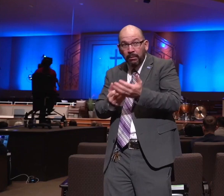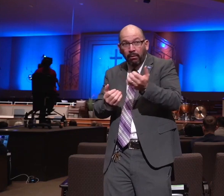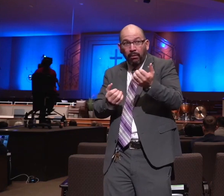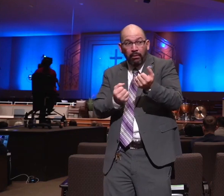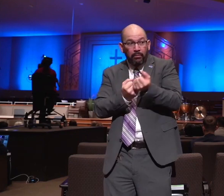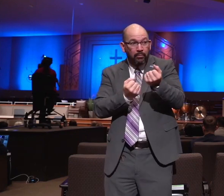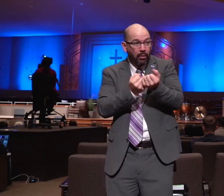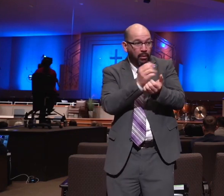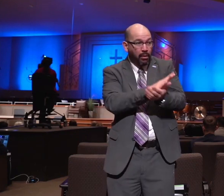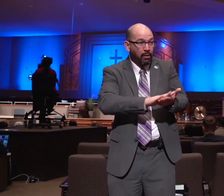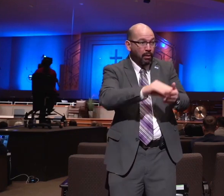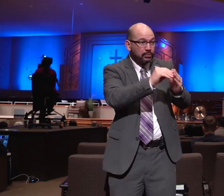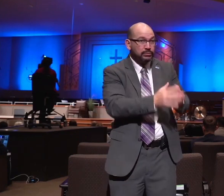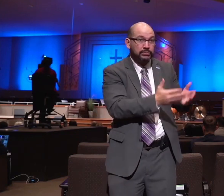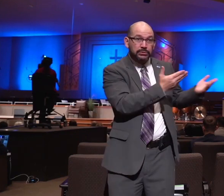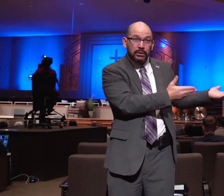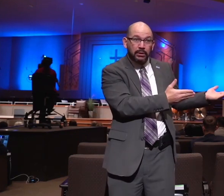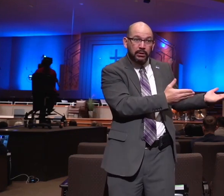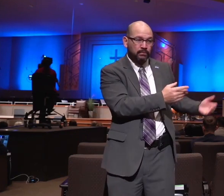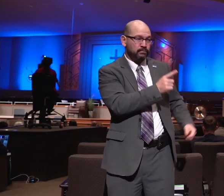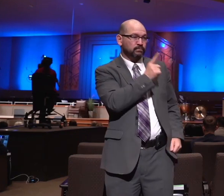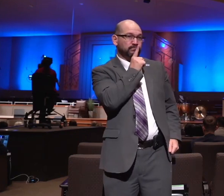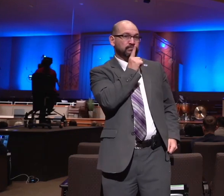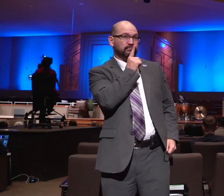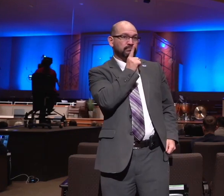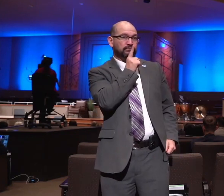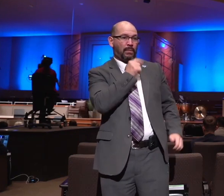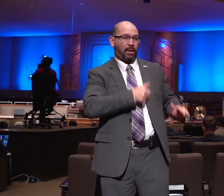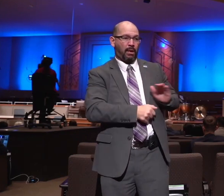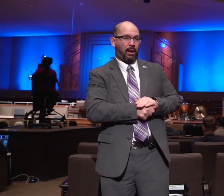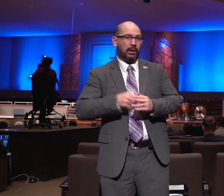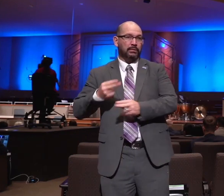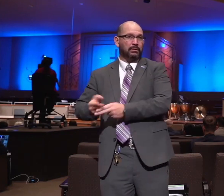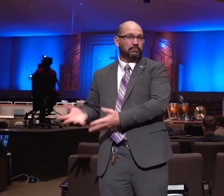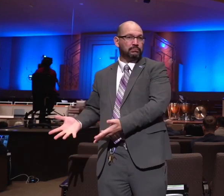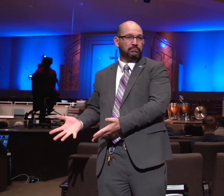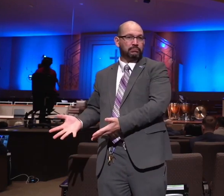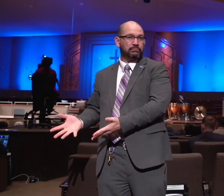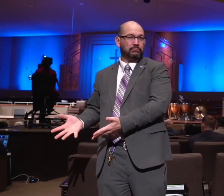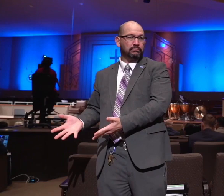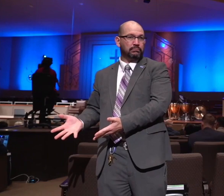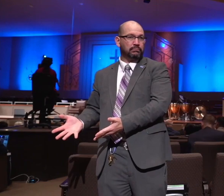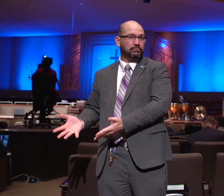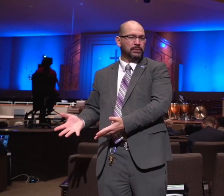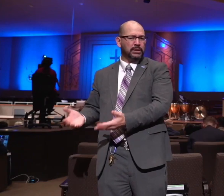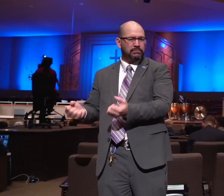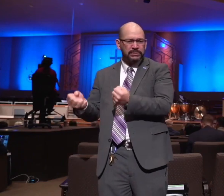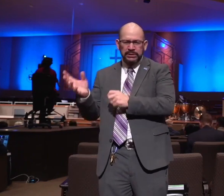the way never want to be in the limelight